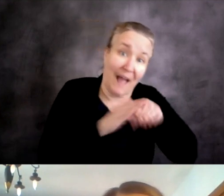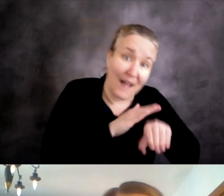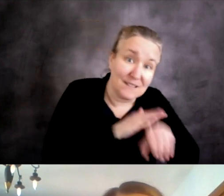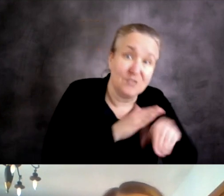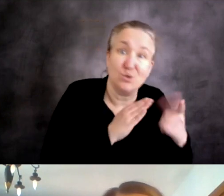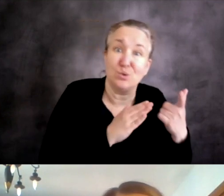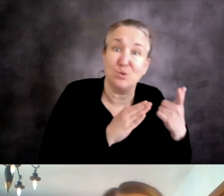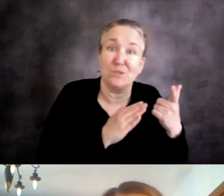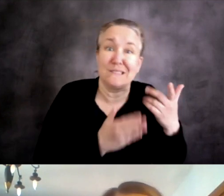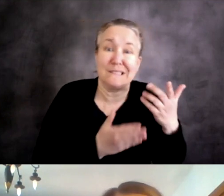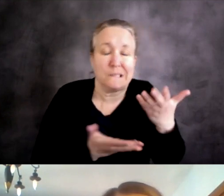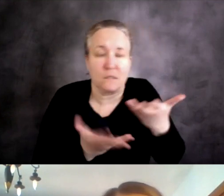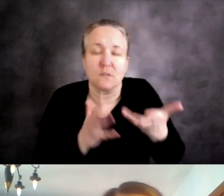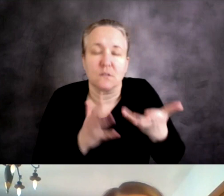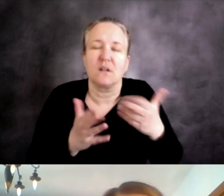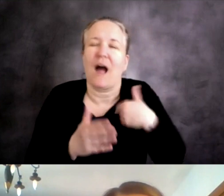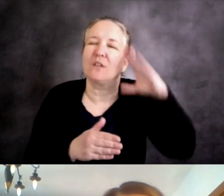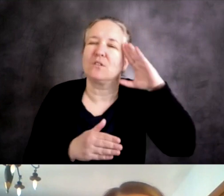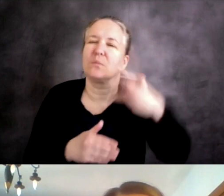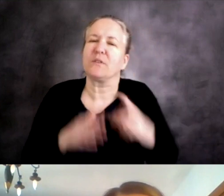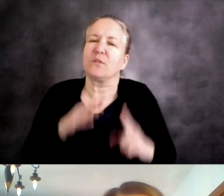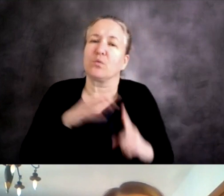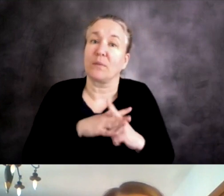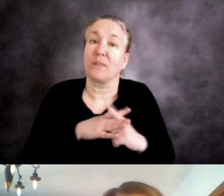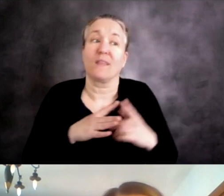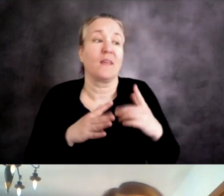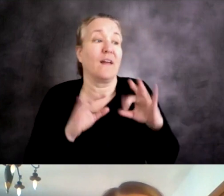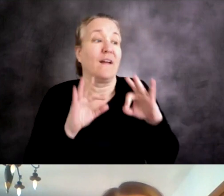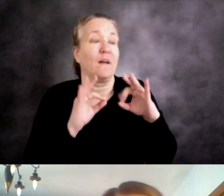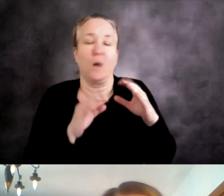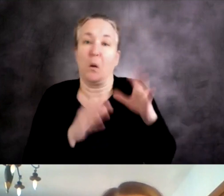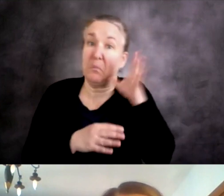I know this comes up where parents are sharing a lot more information with each other